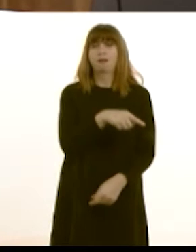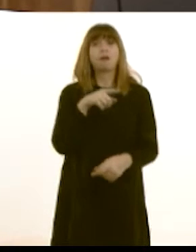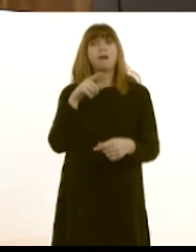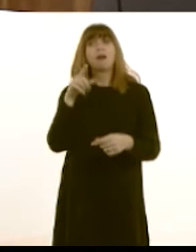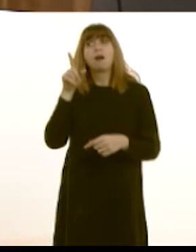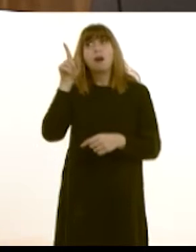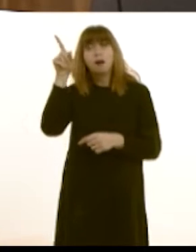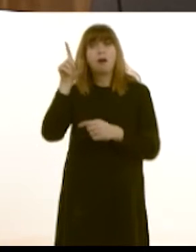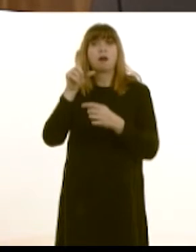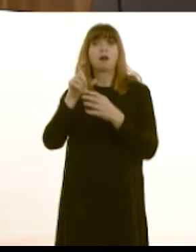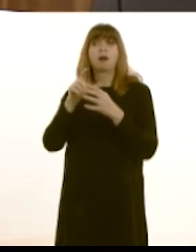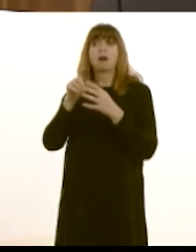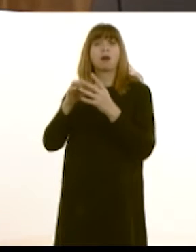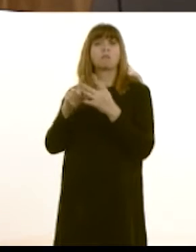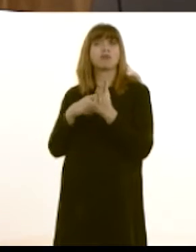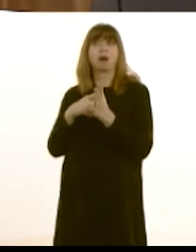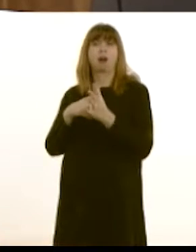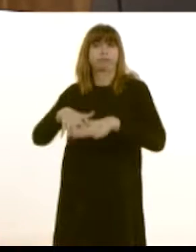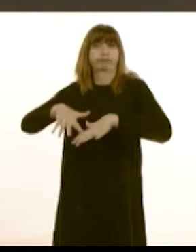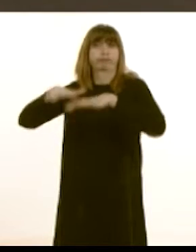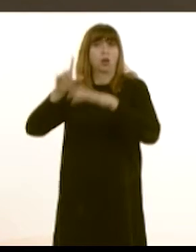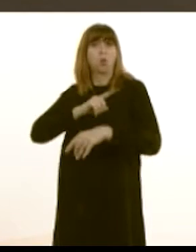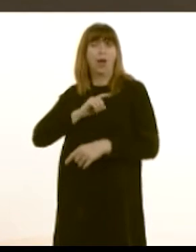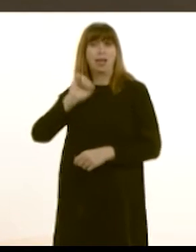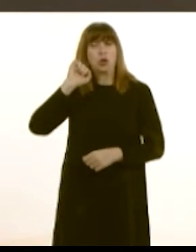Because of the failure of her party to invest in flood defences in England.